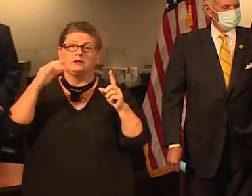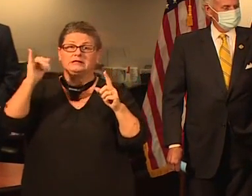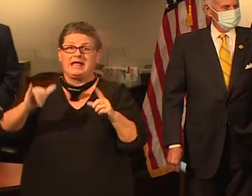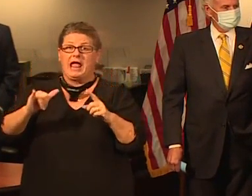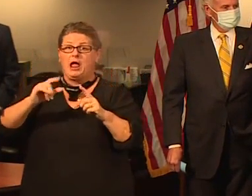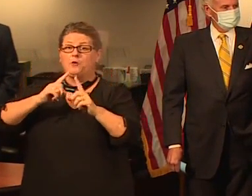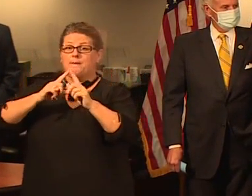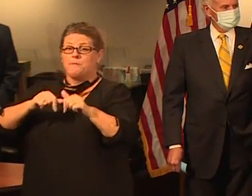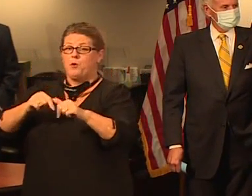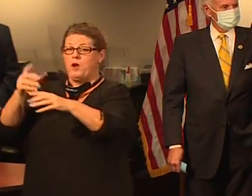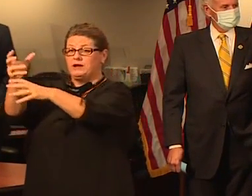THANK YOU DIRECTOR, GOVERNOR.